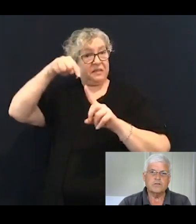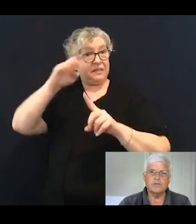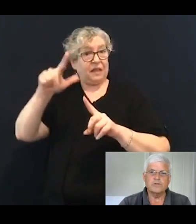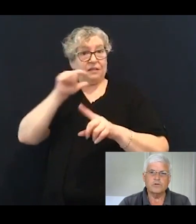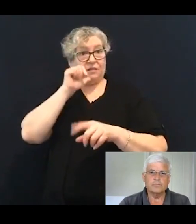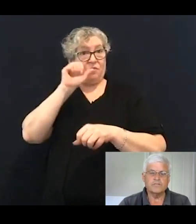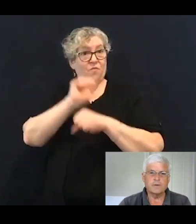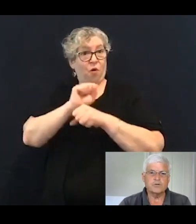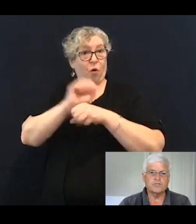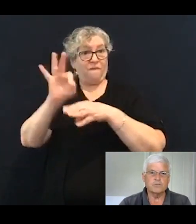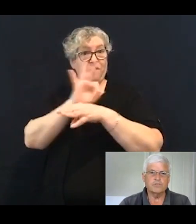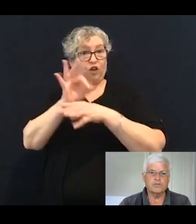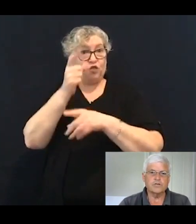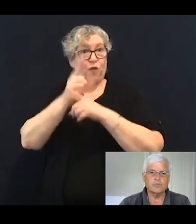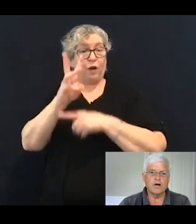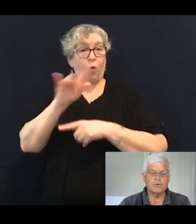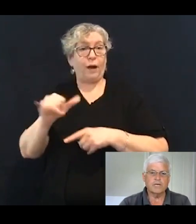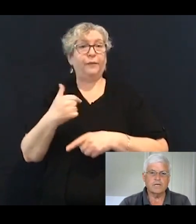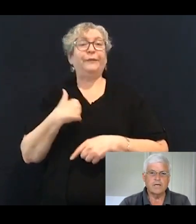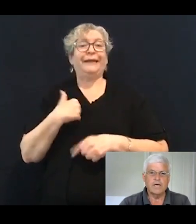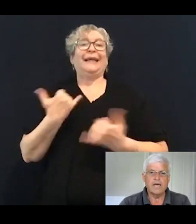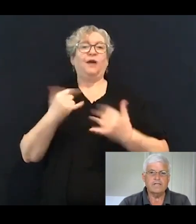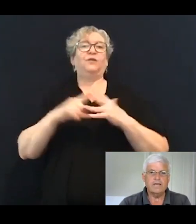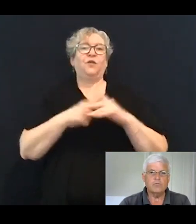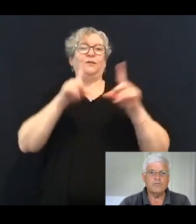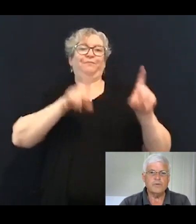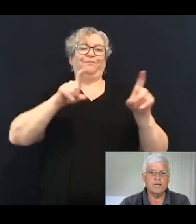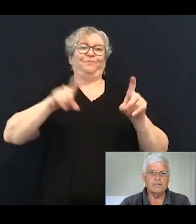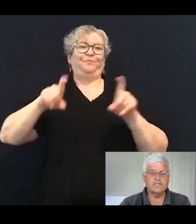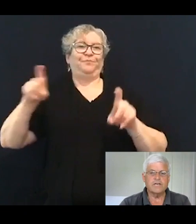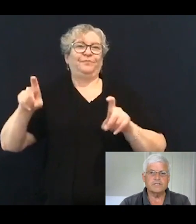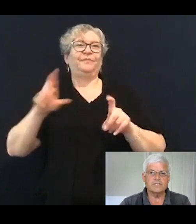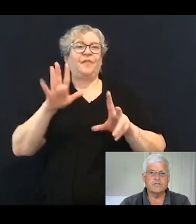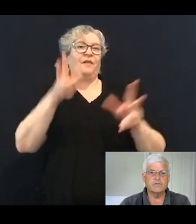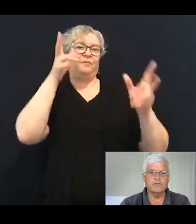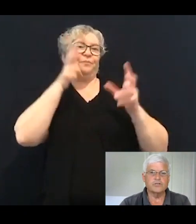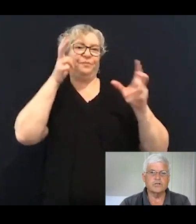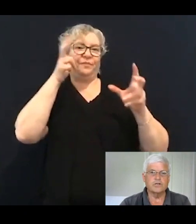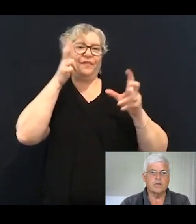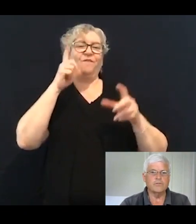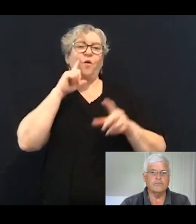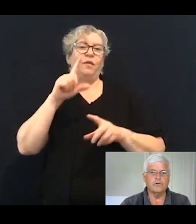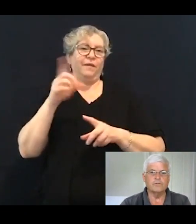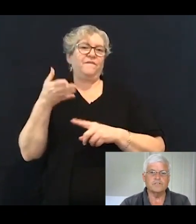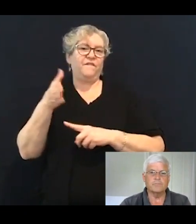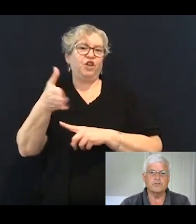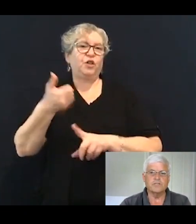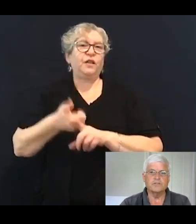don't function properly? And here, we've begun to test the function of the photoreceptors in the zebrafish.